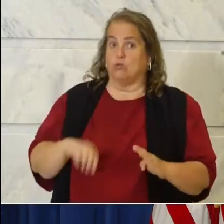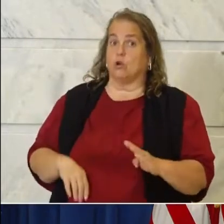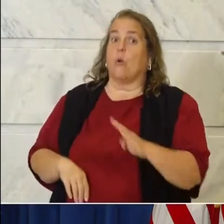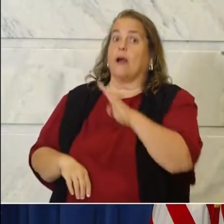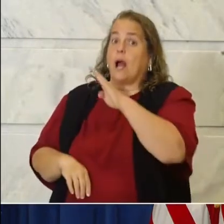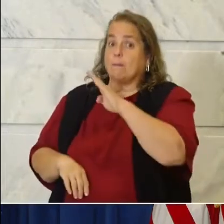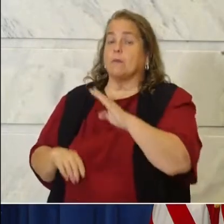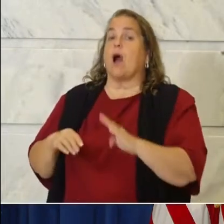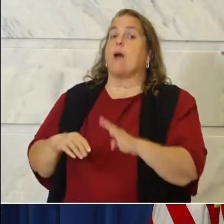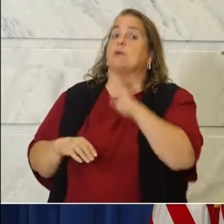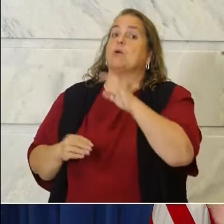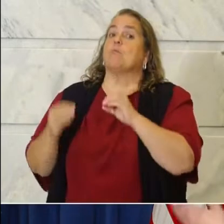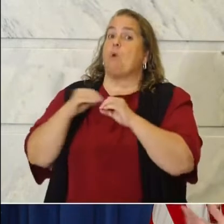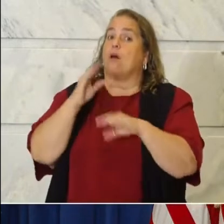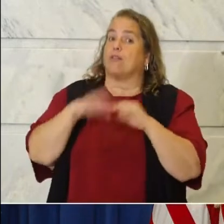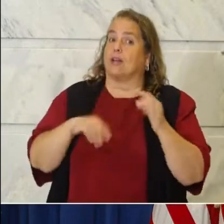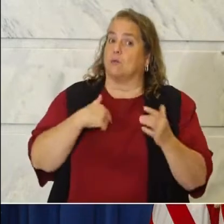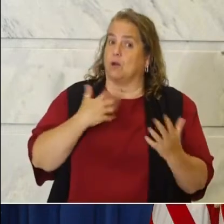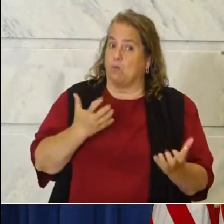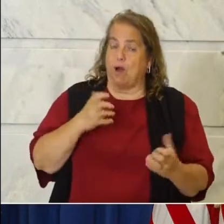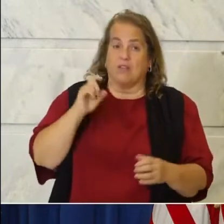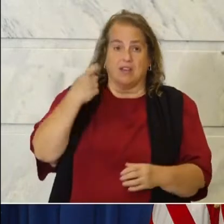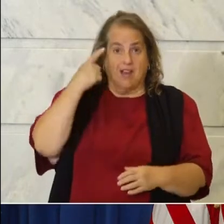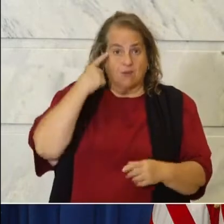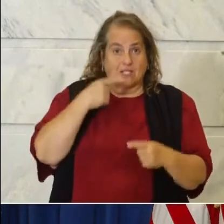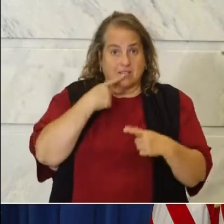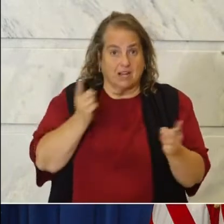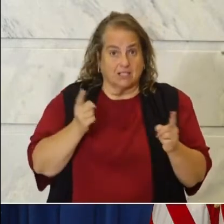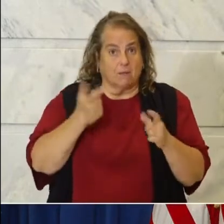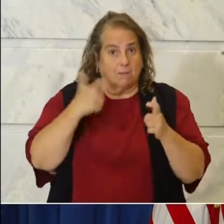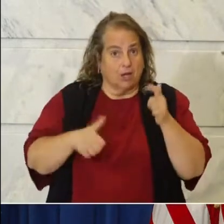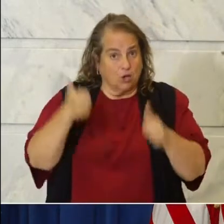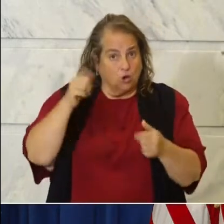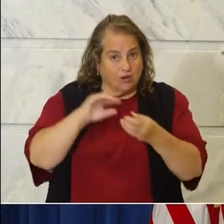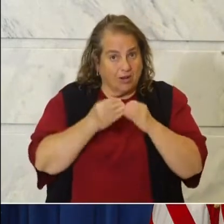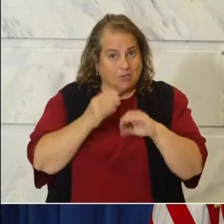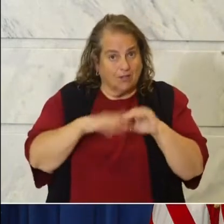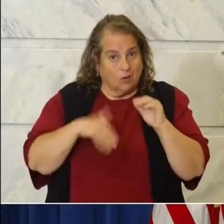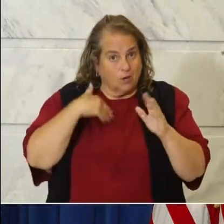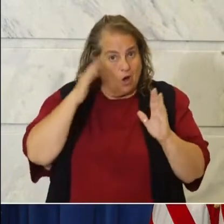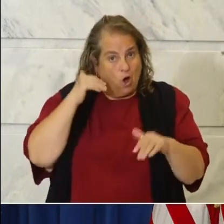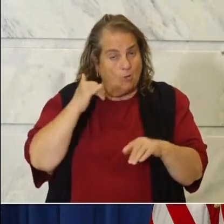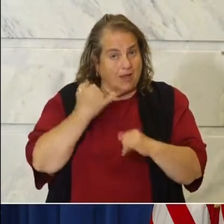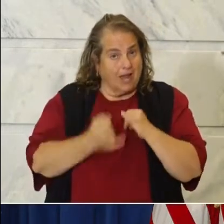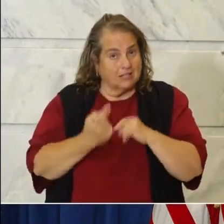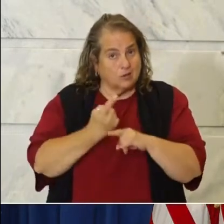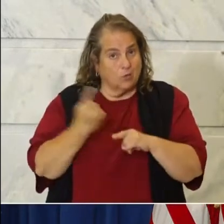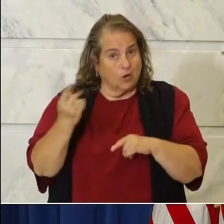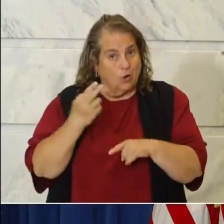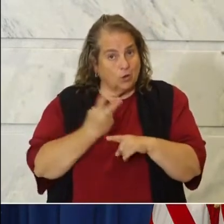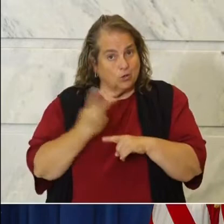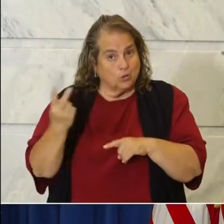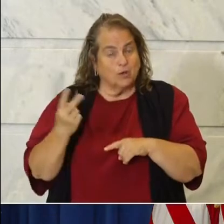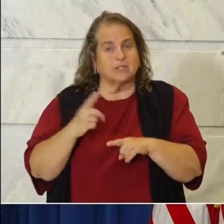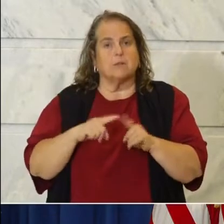steeper than we would like the governor's announcing much bigger numbers than we had hoped over the last week or two. But let me tell you